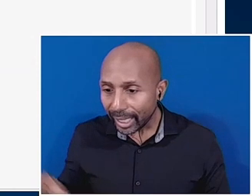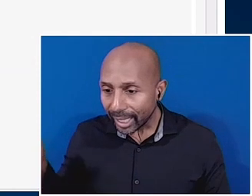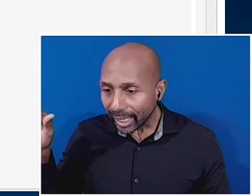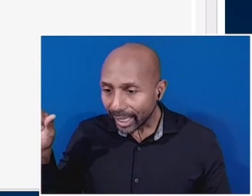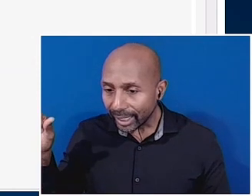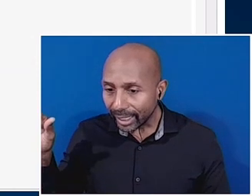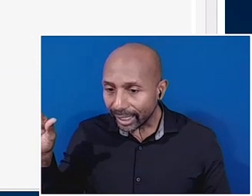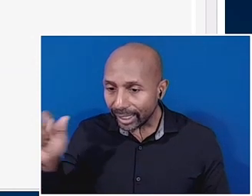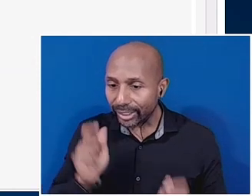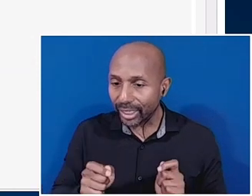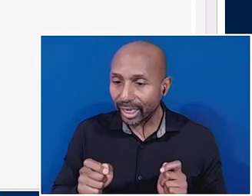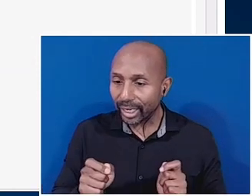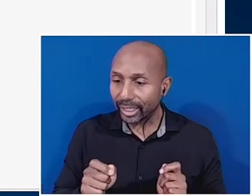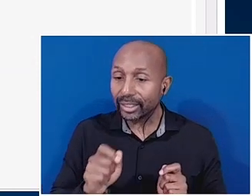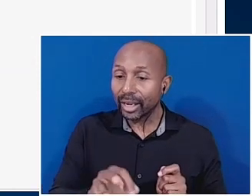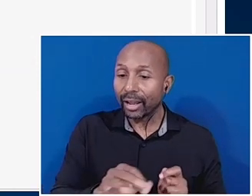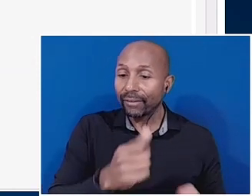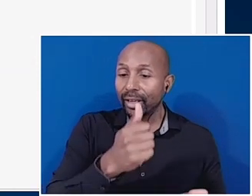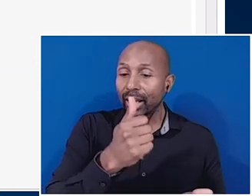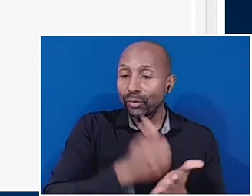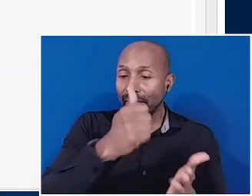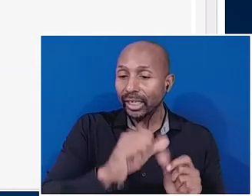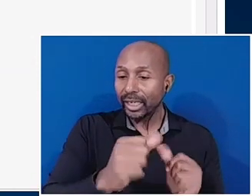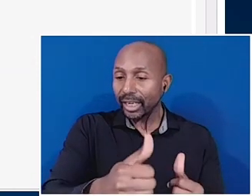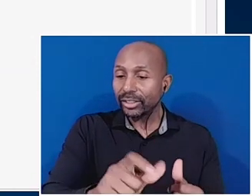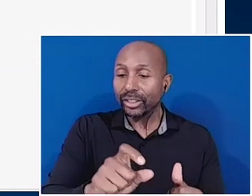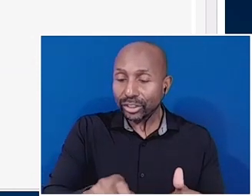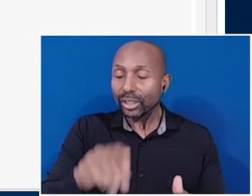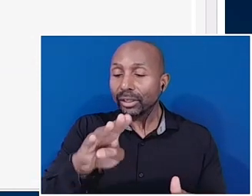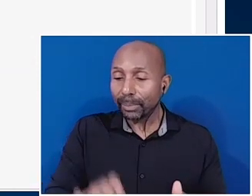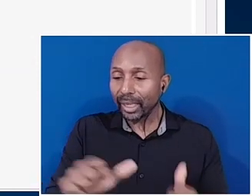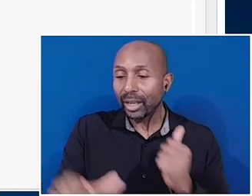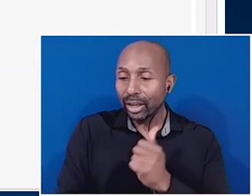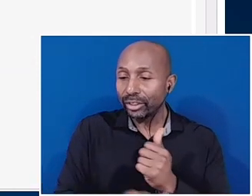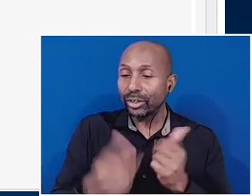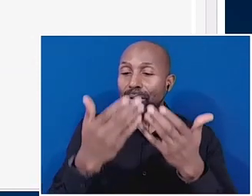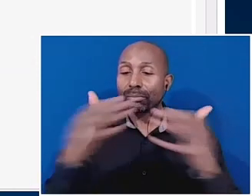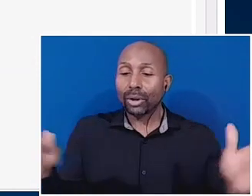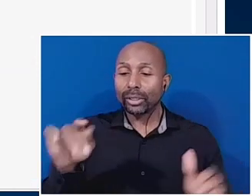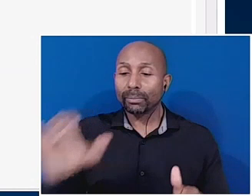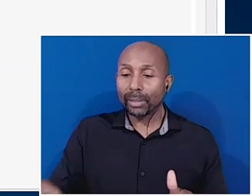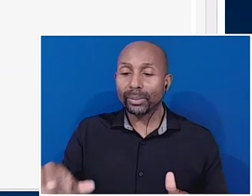It need not be motivated solely, by the